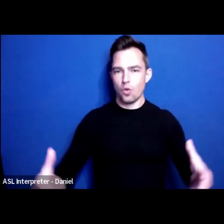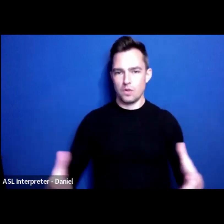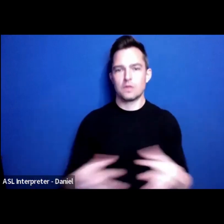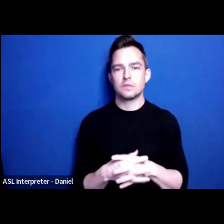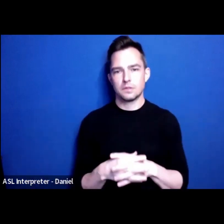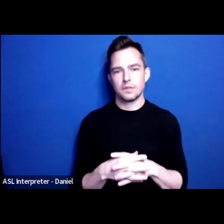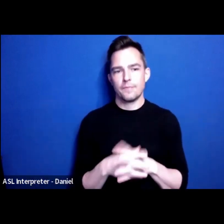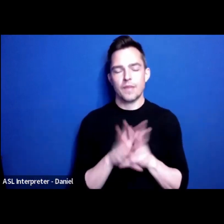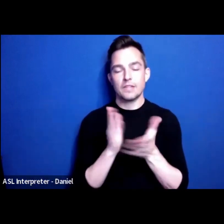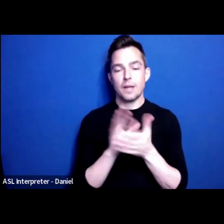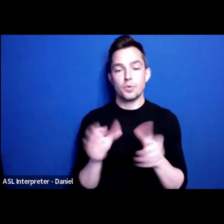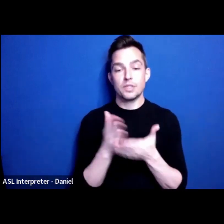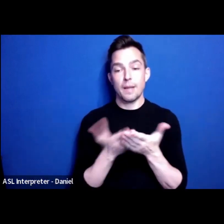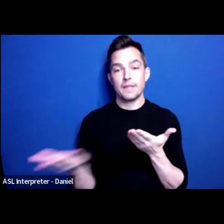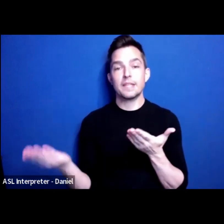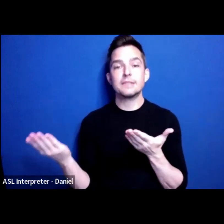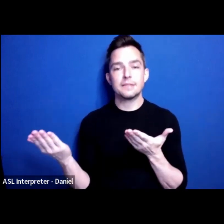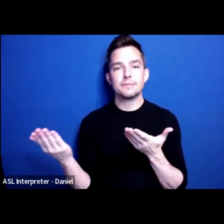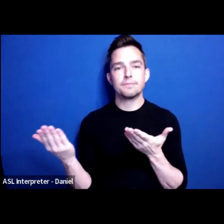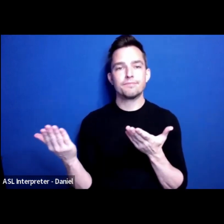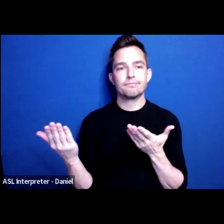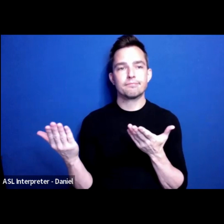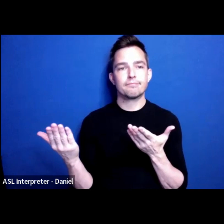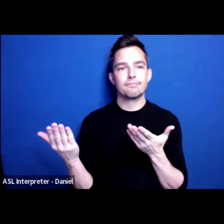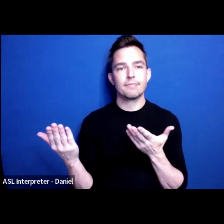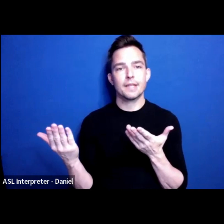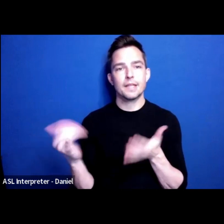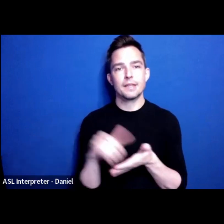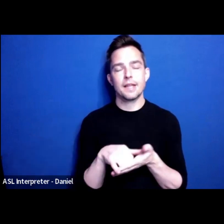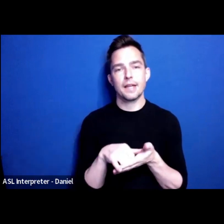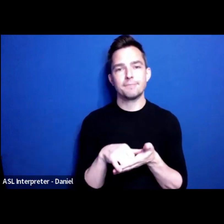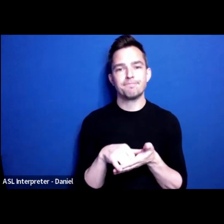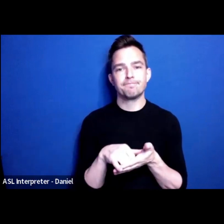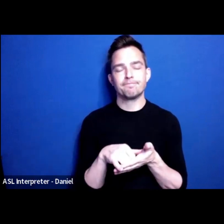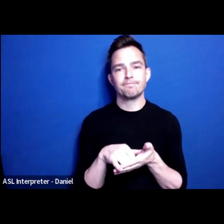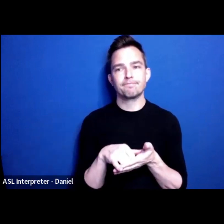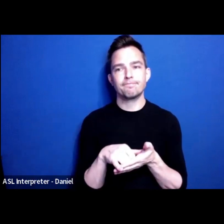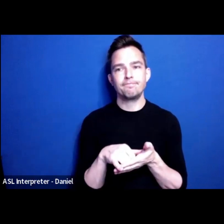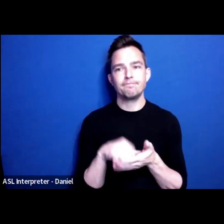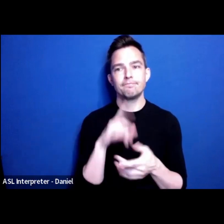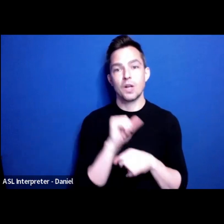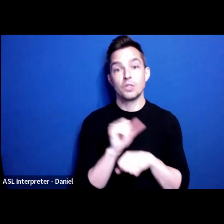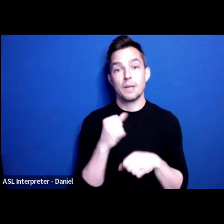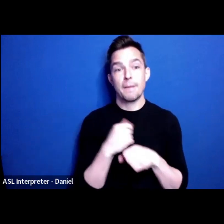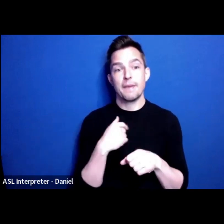of the things that actually made me worse, you know, I try to